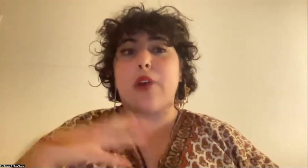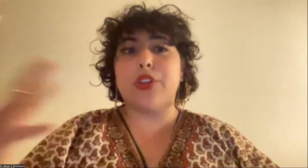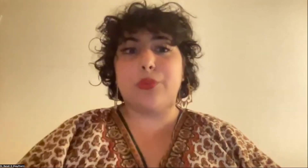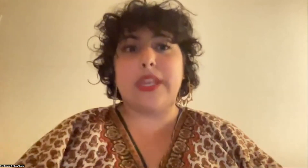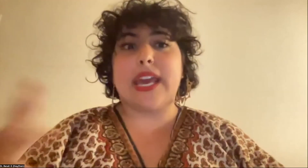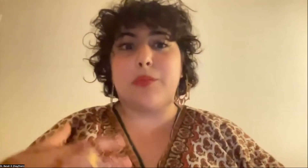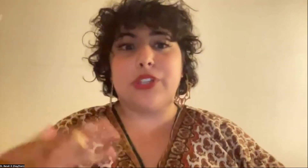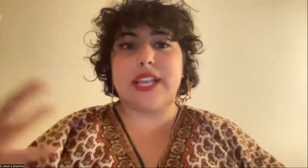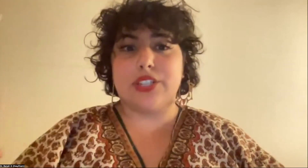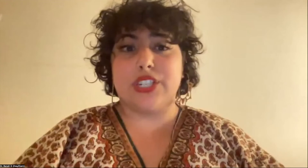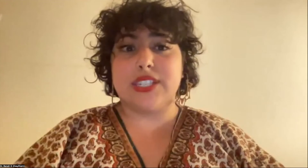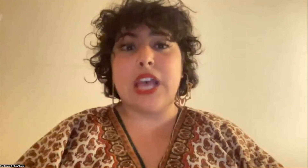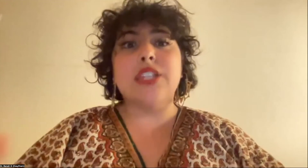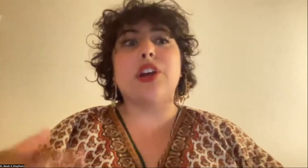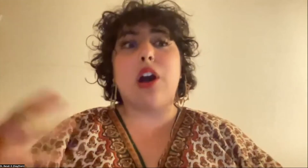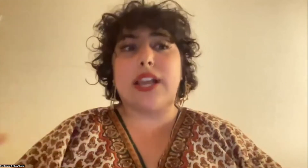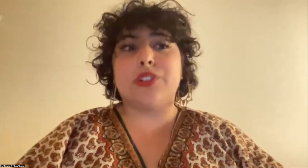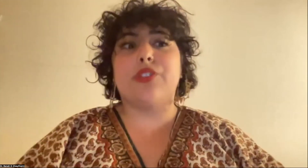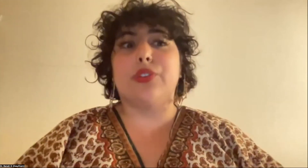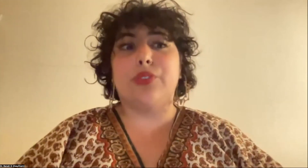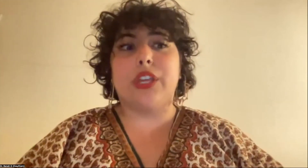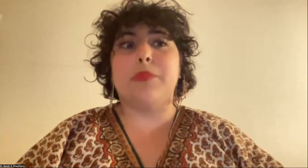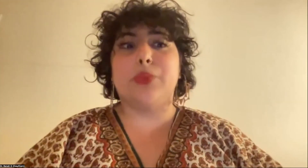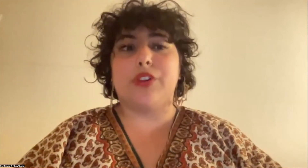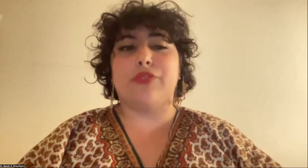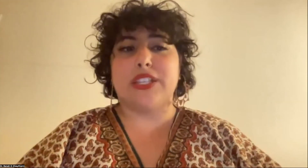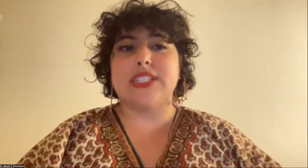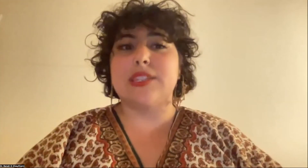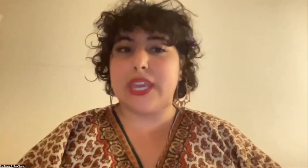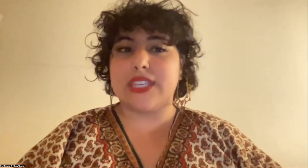our human animal intelligence to call out to their lunar in betweener friends in space.